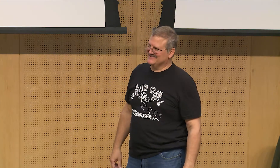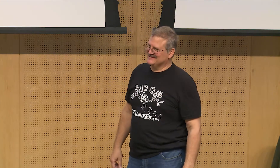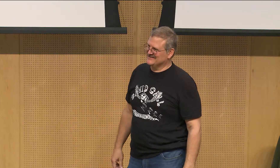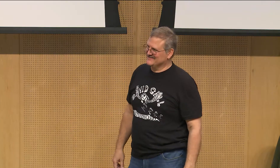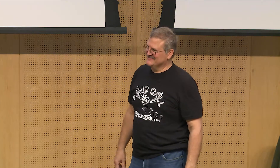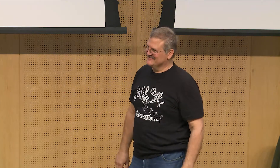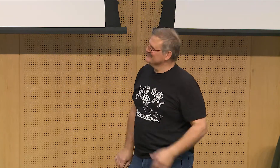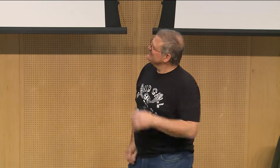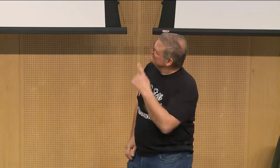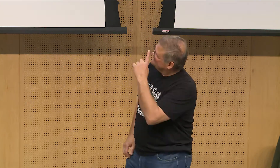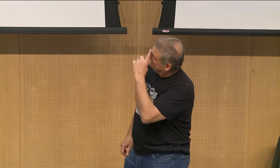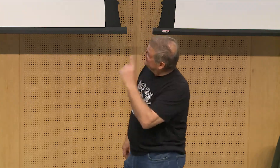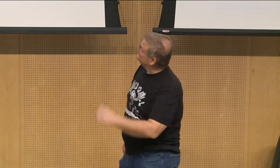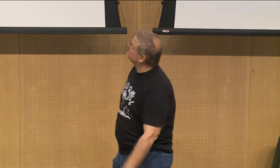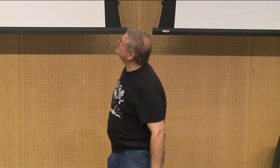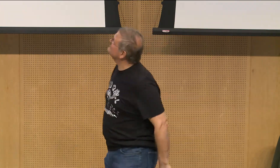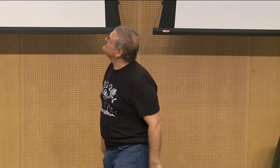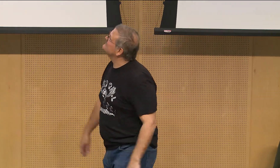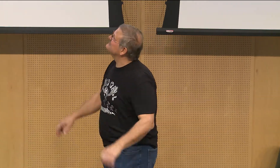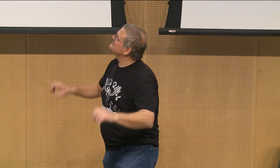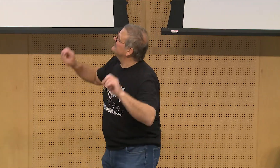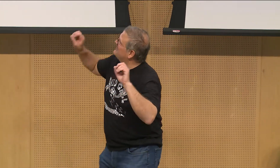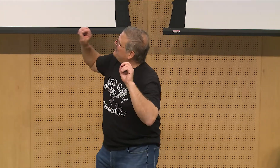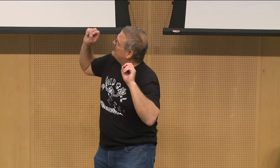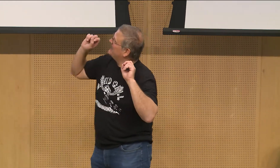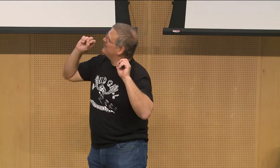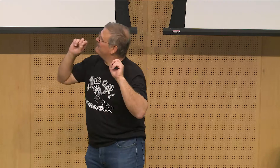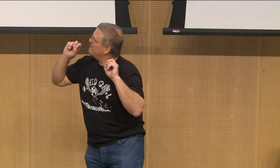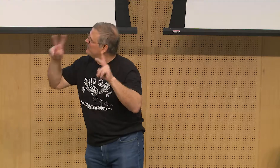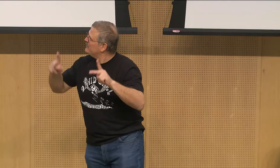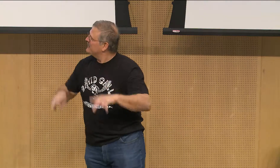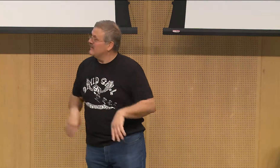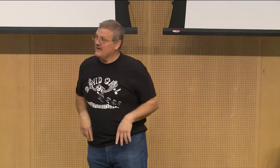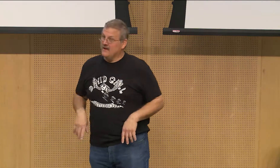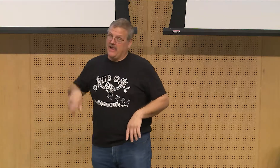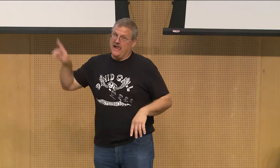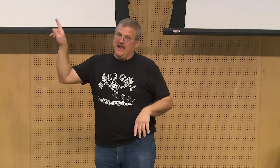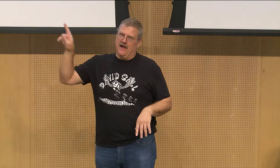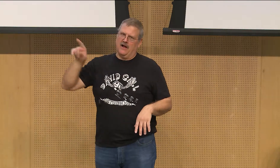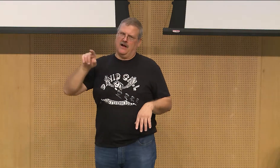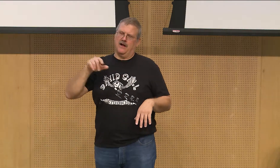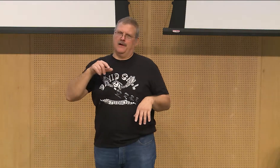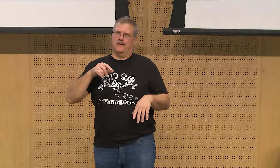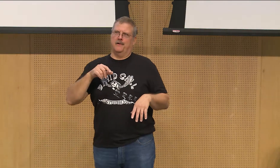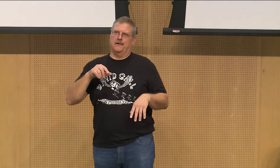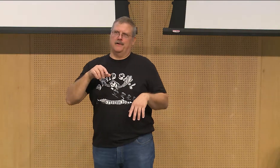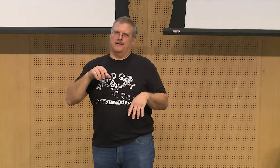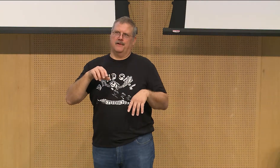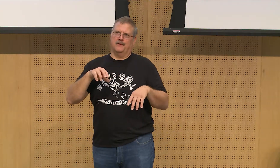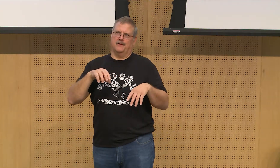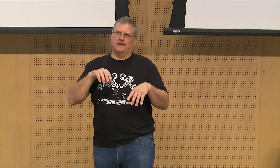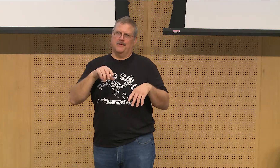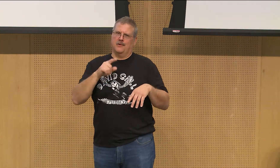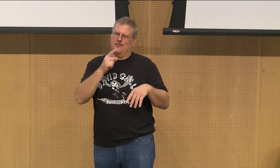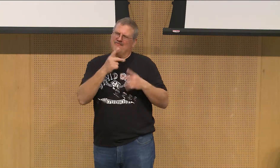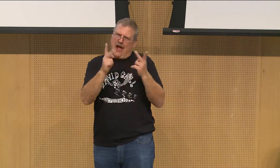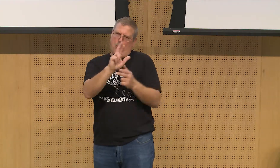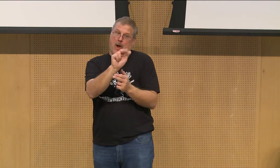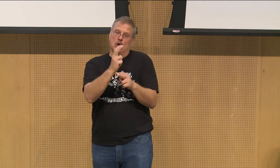Now I know. It's very rare to use paint. We use gouache paint.